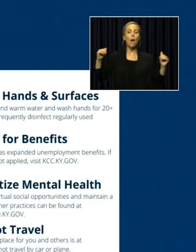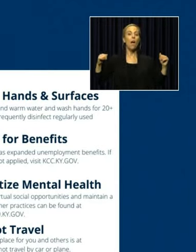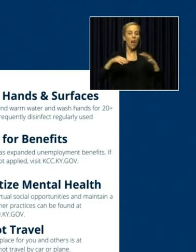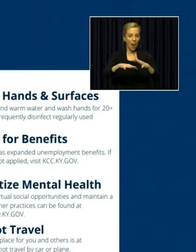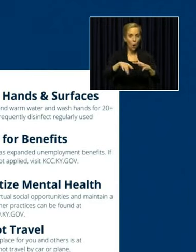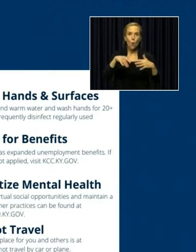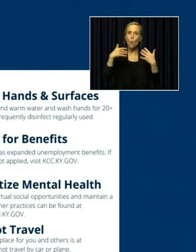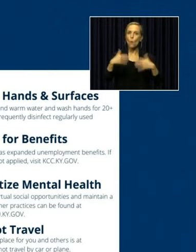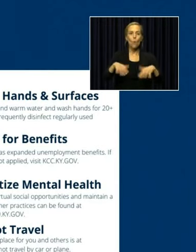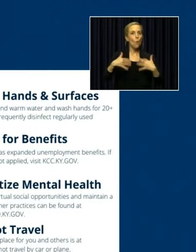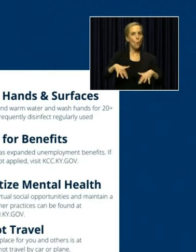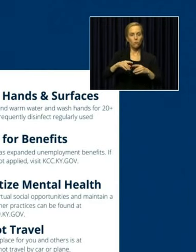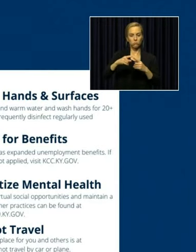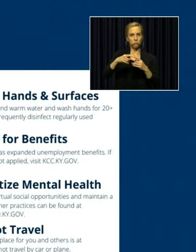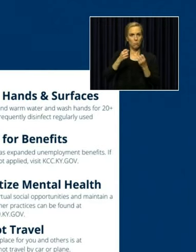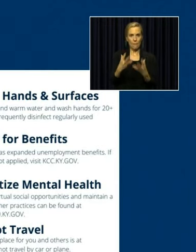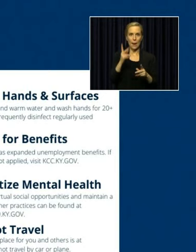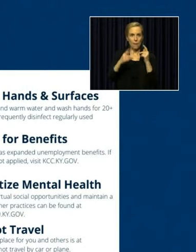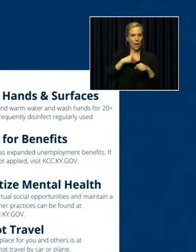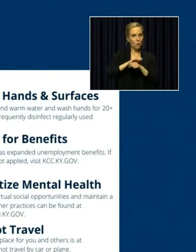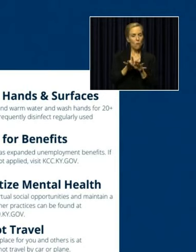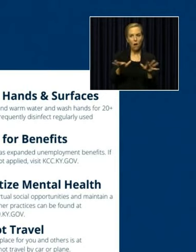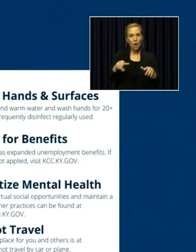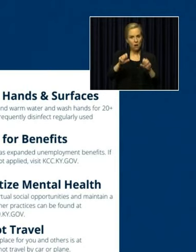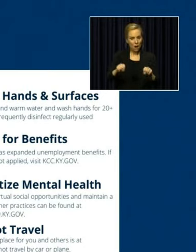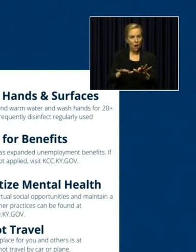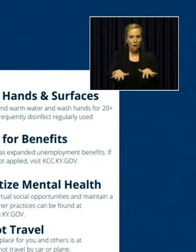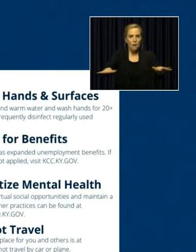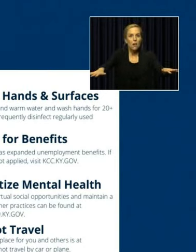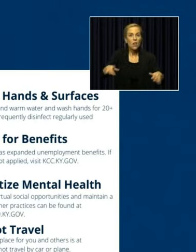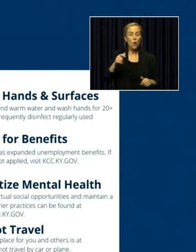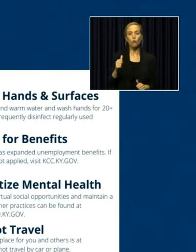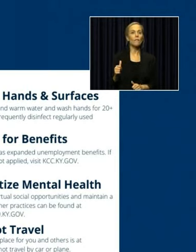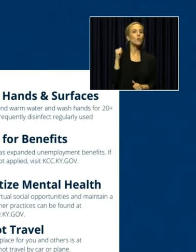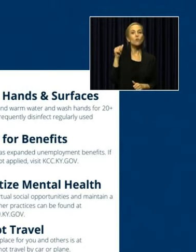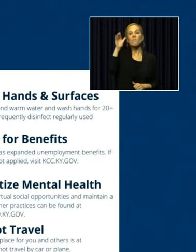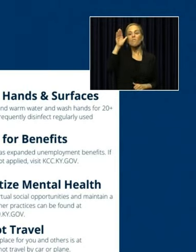MARKET TEAMKENTUCKY.